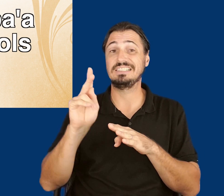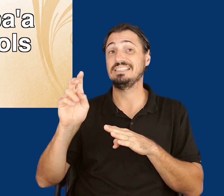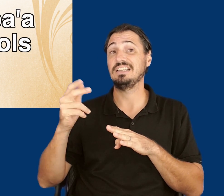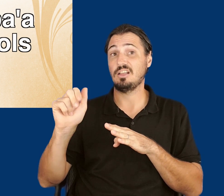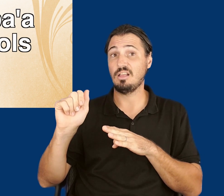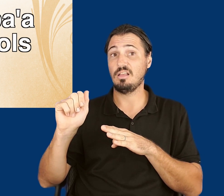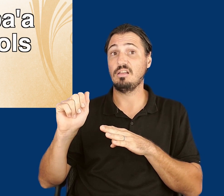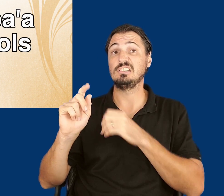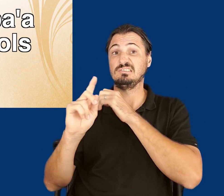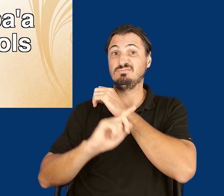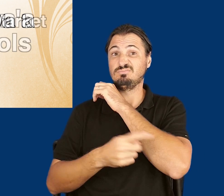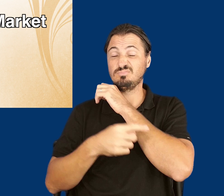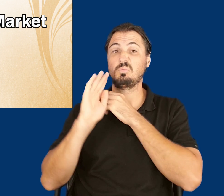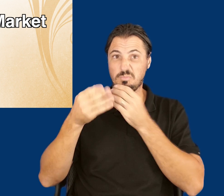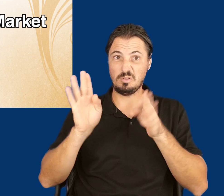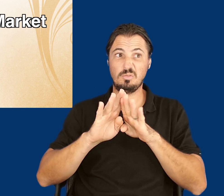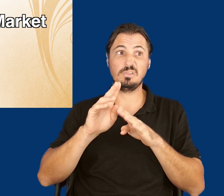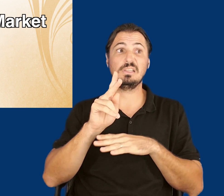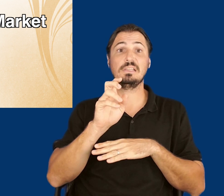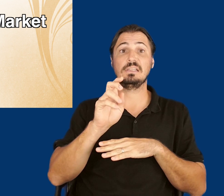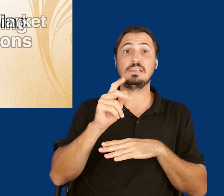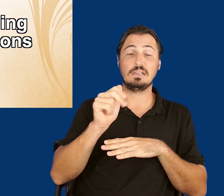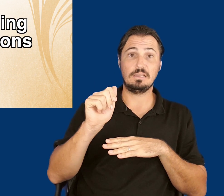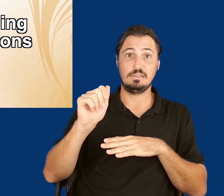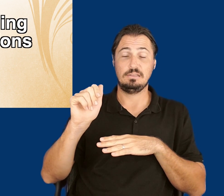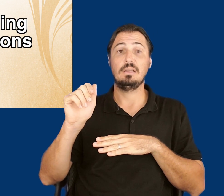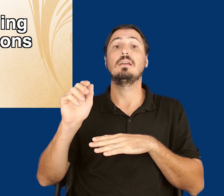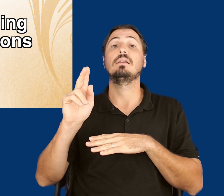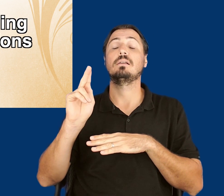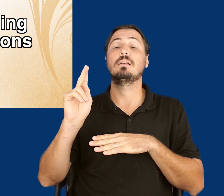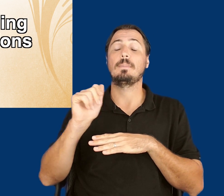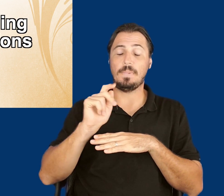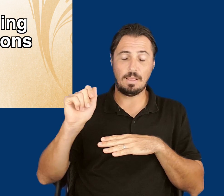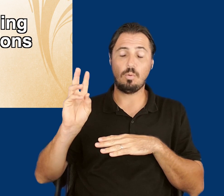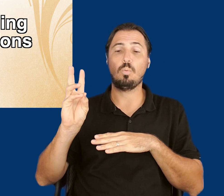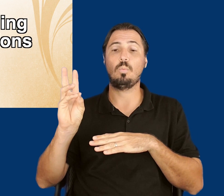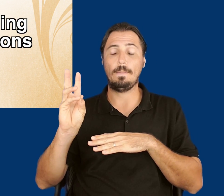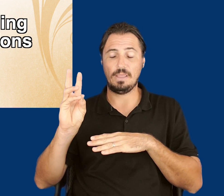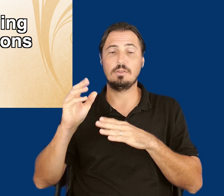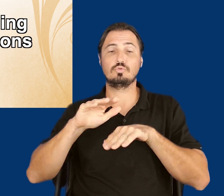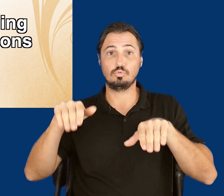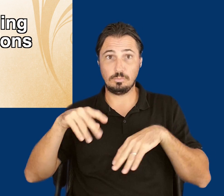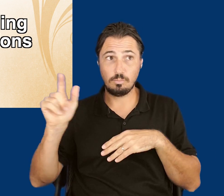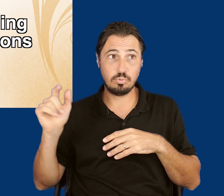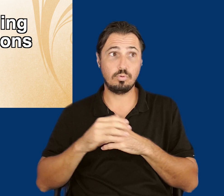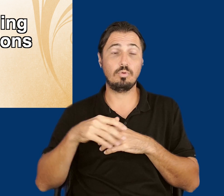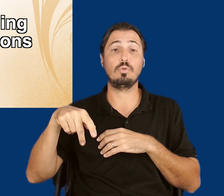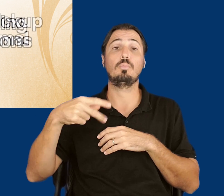Waimea swimming pools, Hanapēpē Sunshine Market, HI5 bottle redemption, and Puhi Metals Recycling Center will be closed